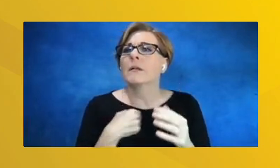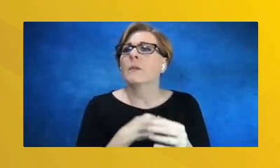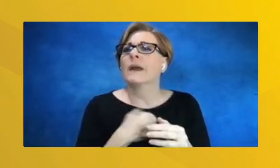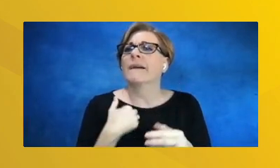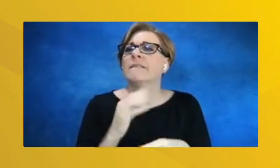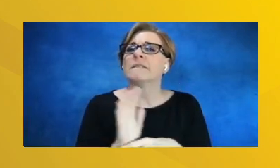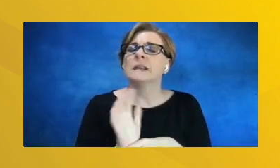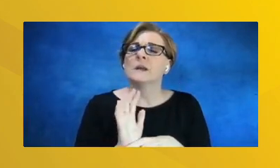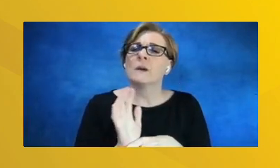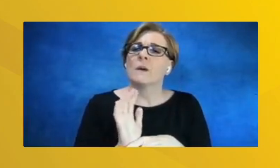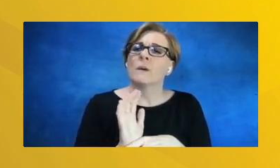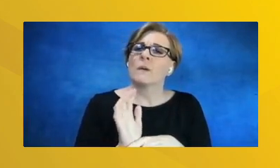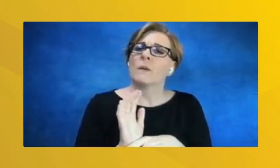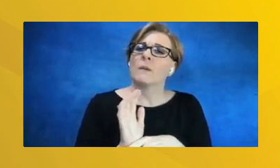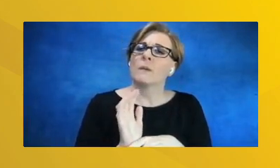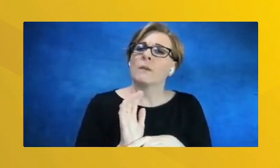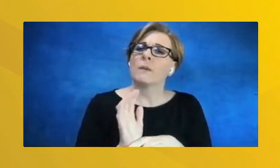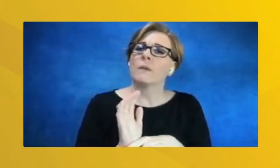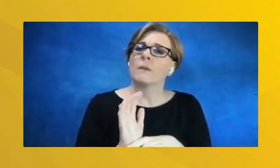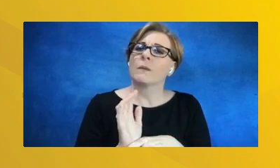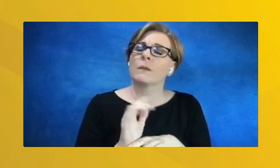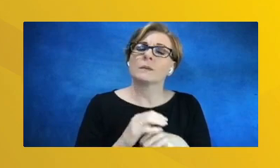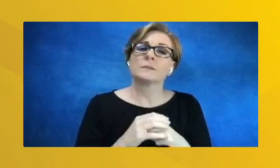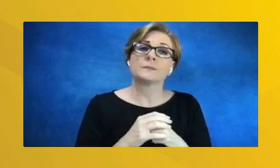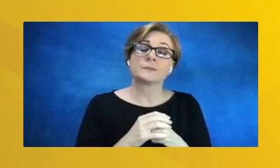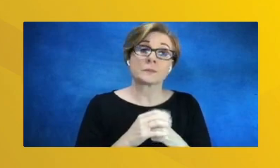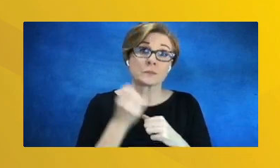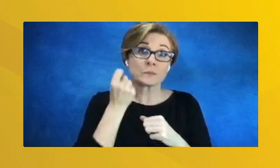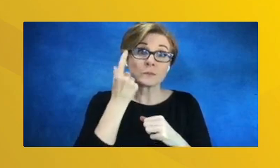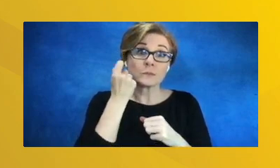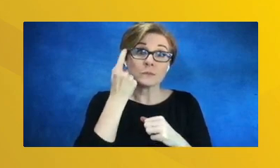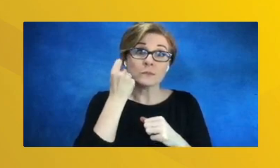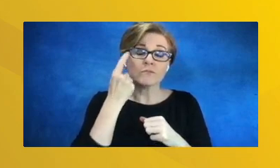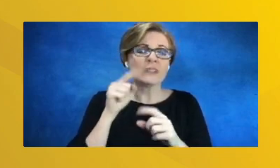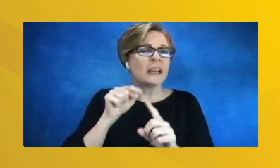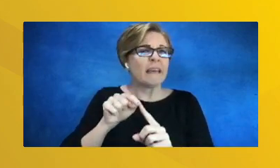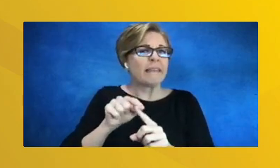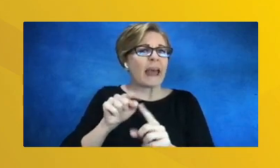And that example isn't necessarily from our treasure hunt - because I don't want to give